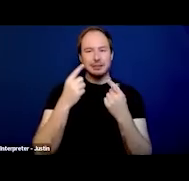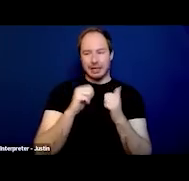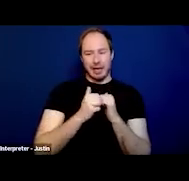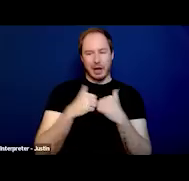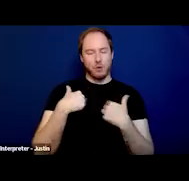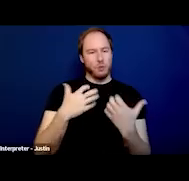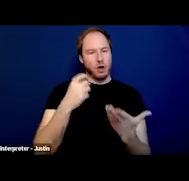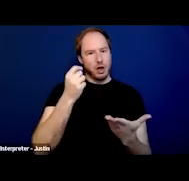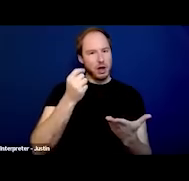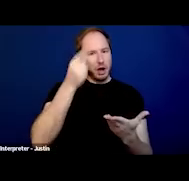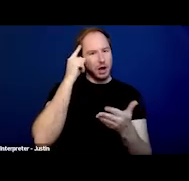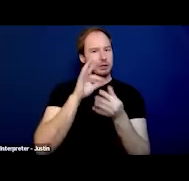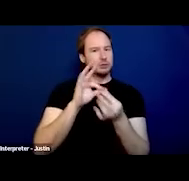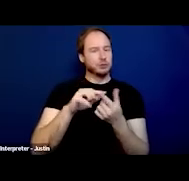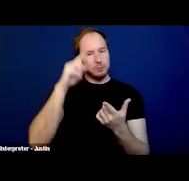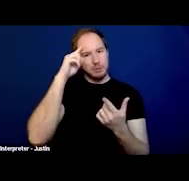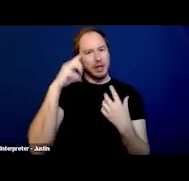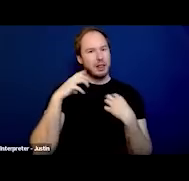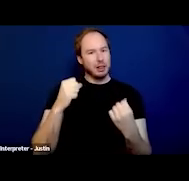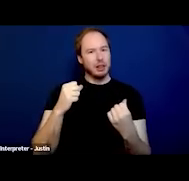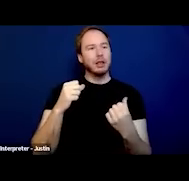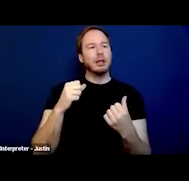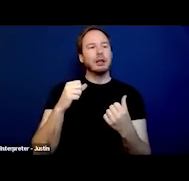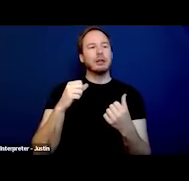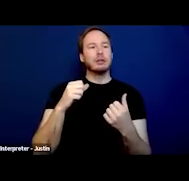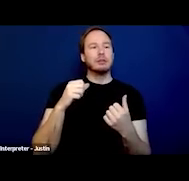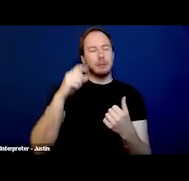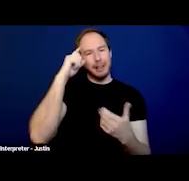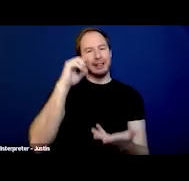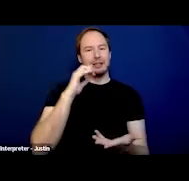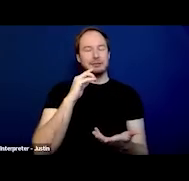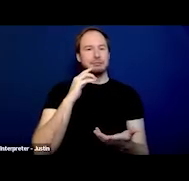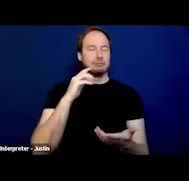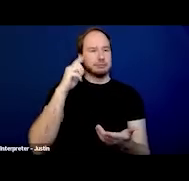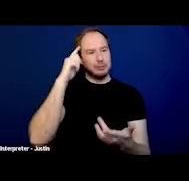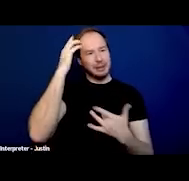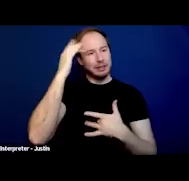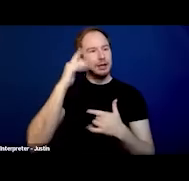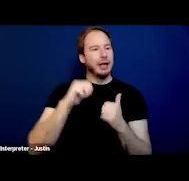the issue of mental illness, and them give some details about some mental health conditions that are frequently diagnosed